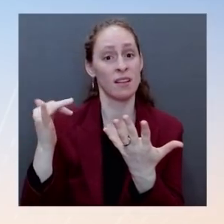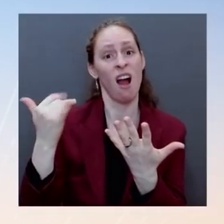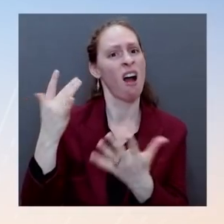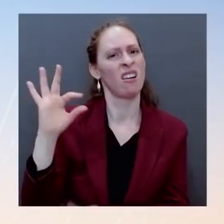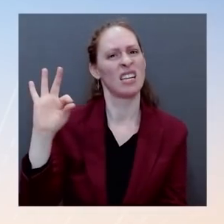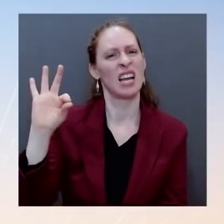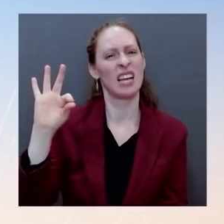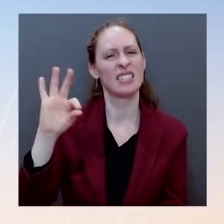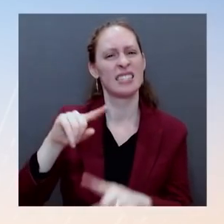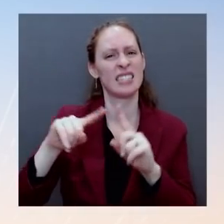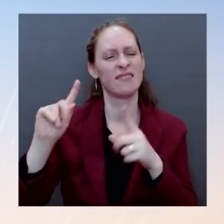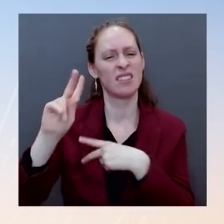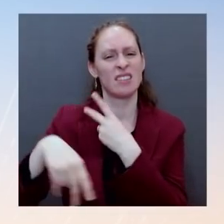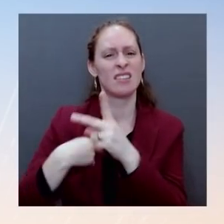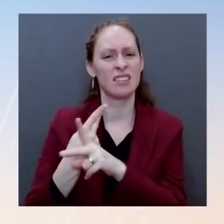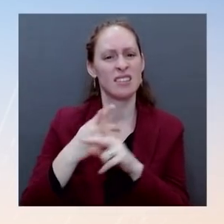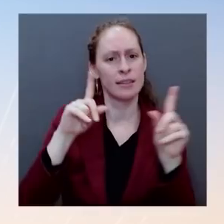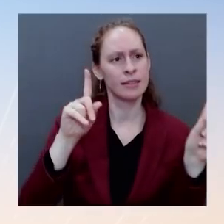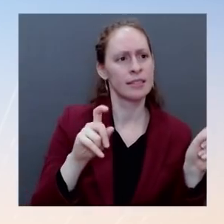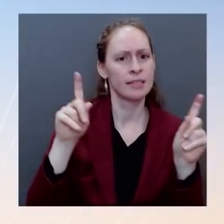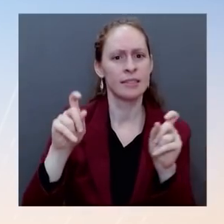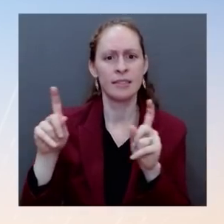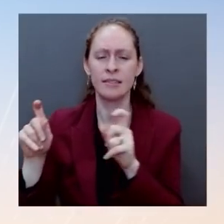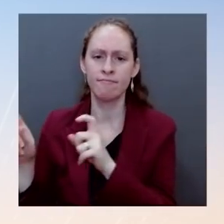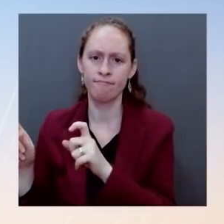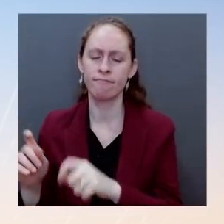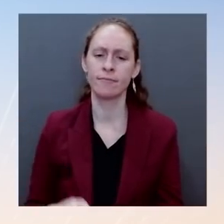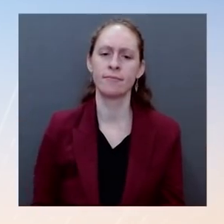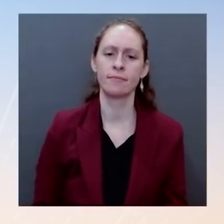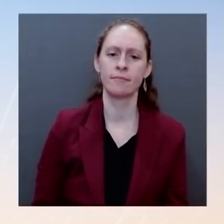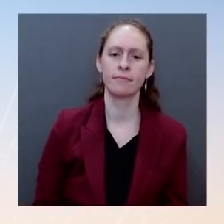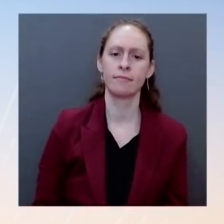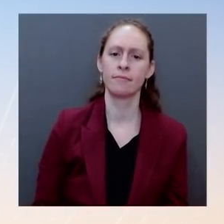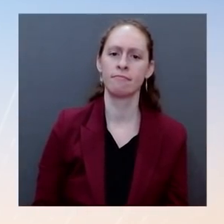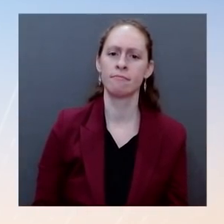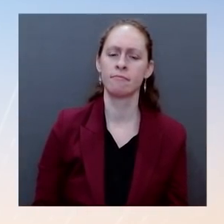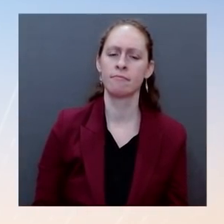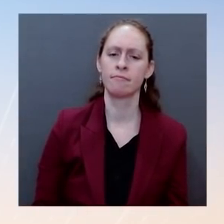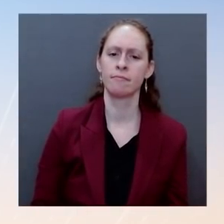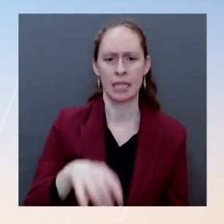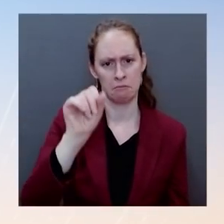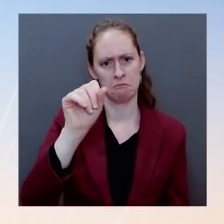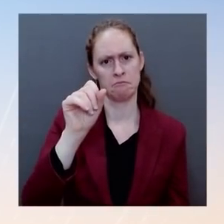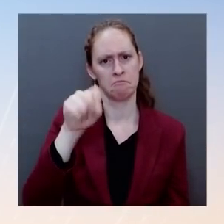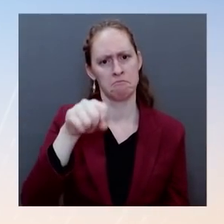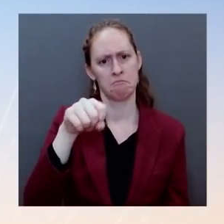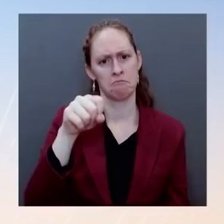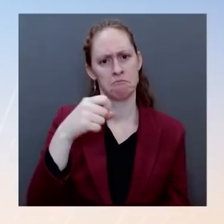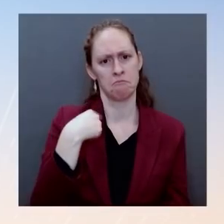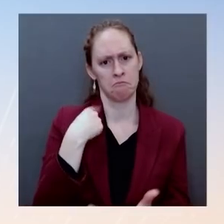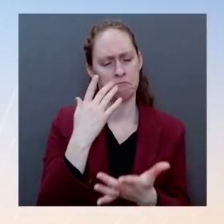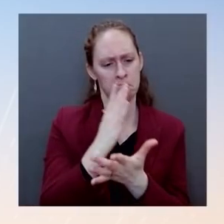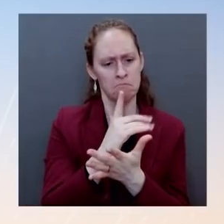that were taken over the course of time -- not just in December, not post-Omicron -- to expand and build the testing capacity.